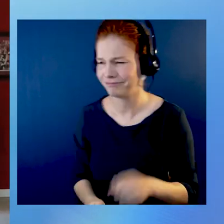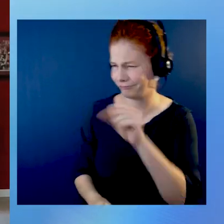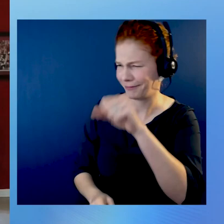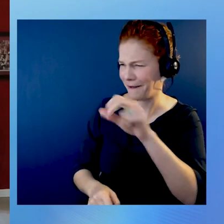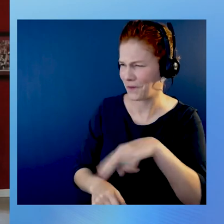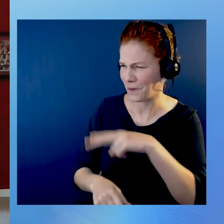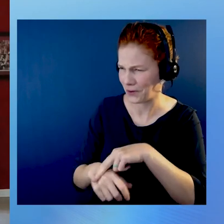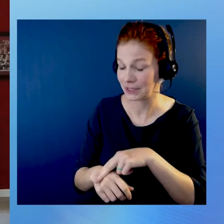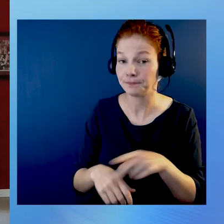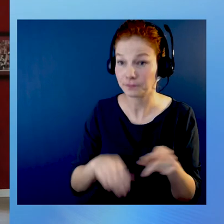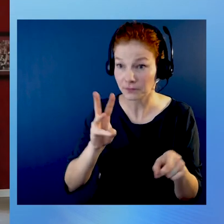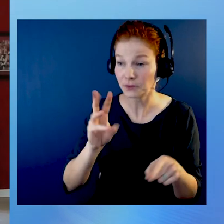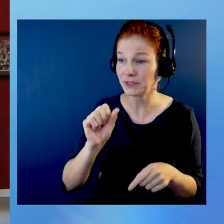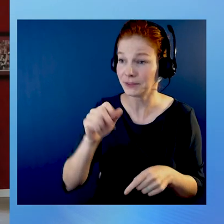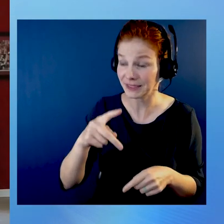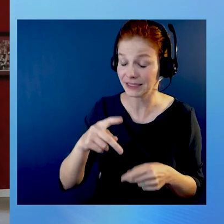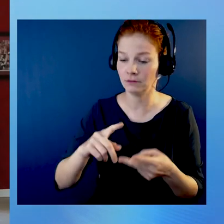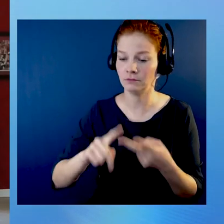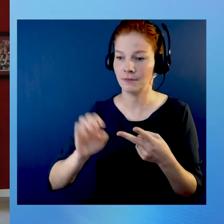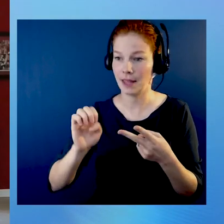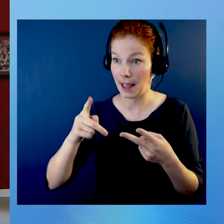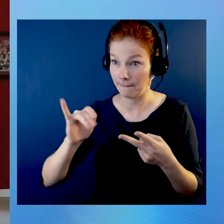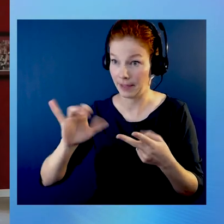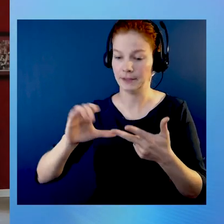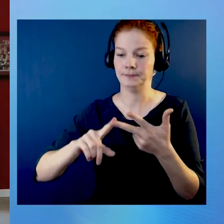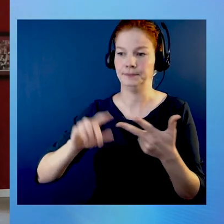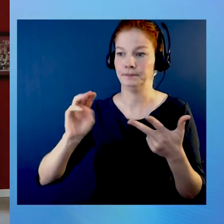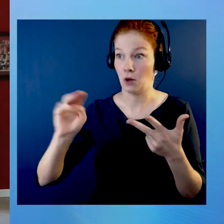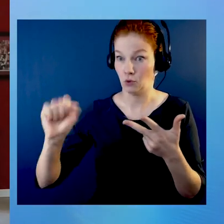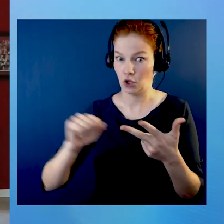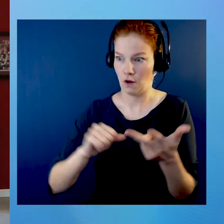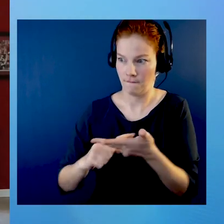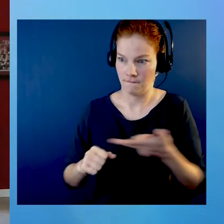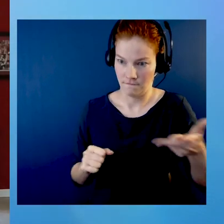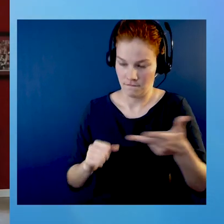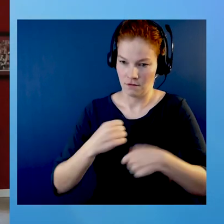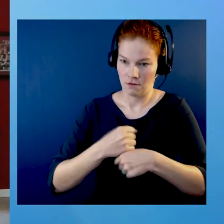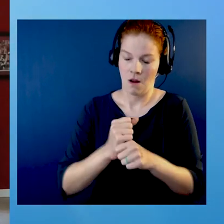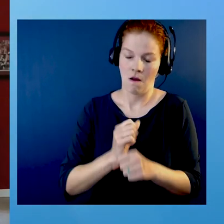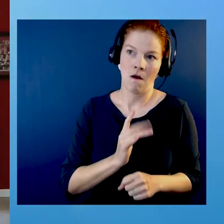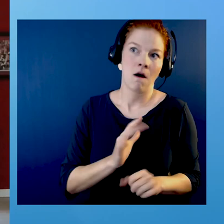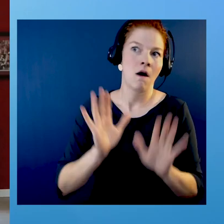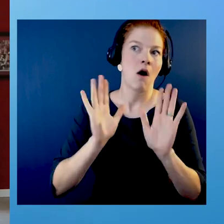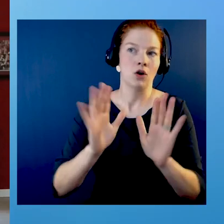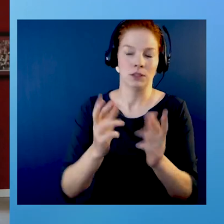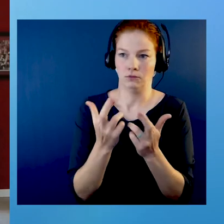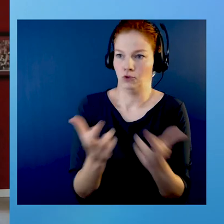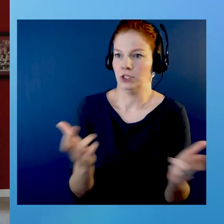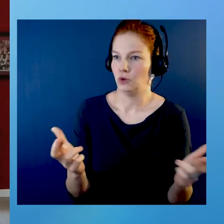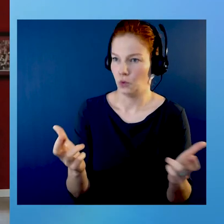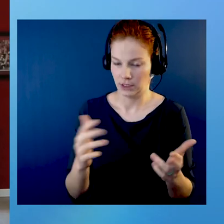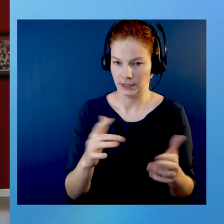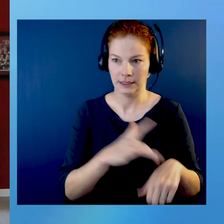together with support from Epic themselves and Microsoft, they've created this amazing set of resources to help users get started with